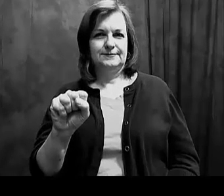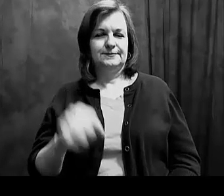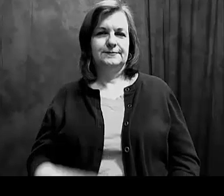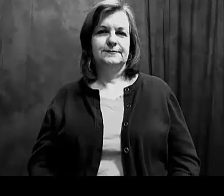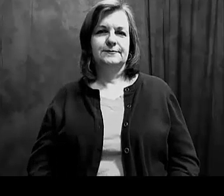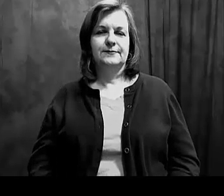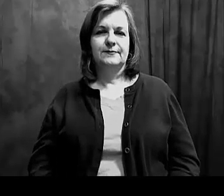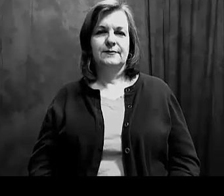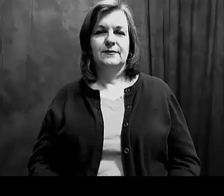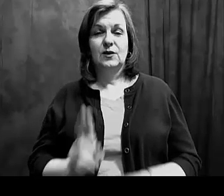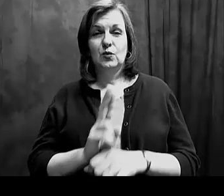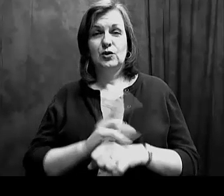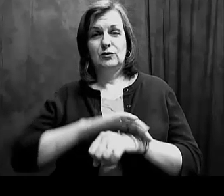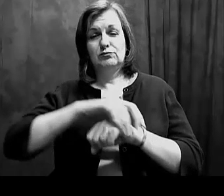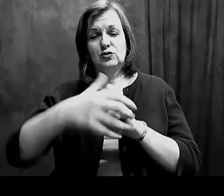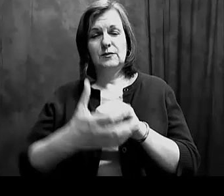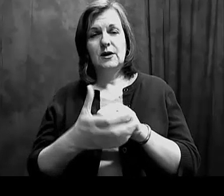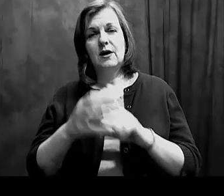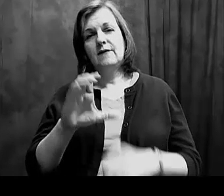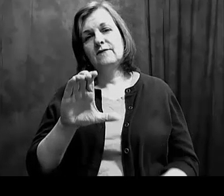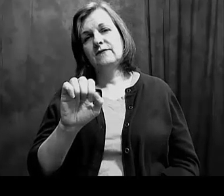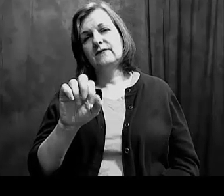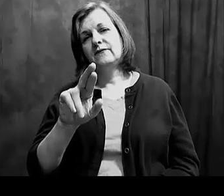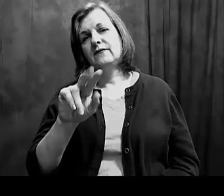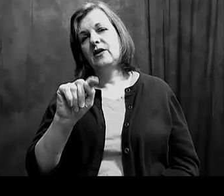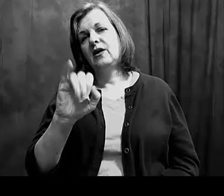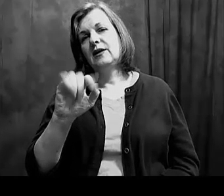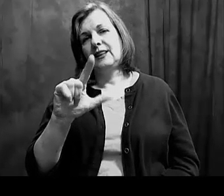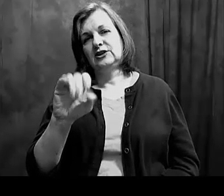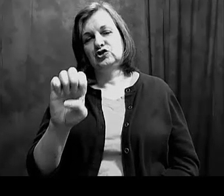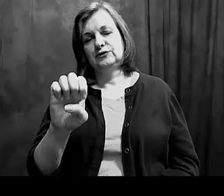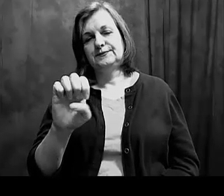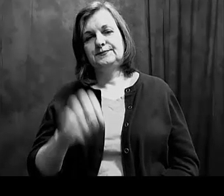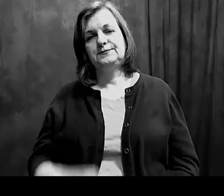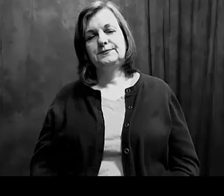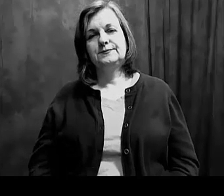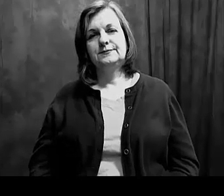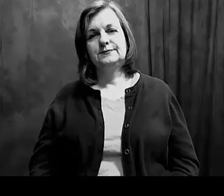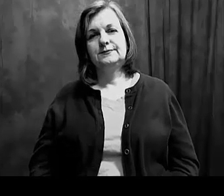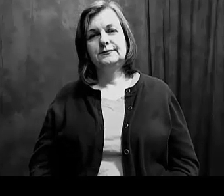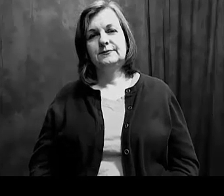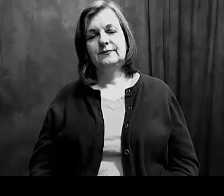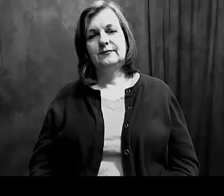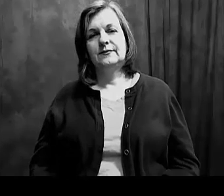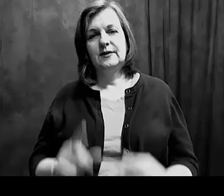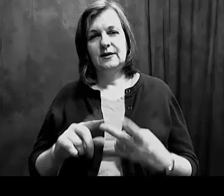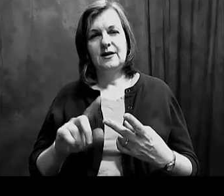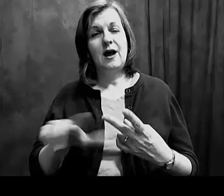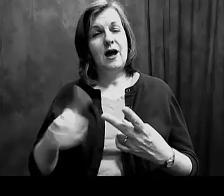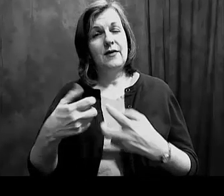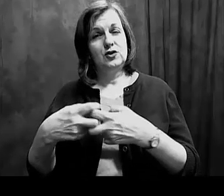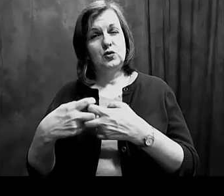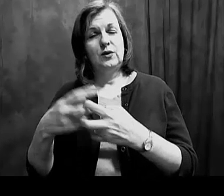with cartilage and the immovable joints